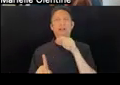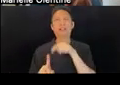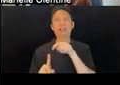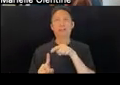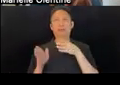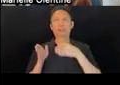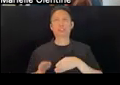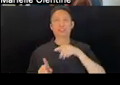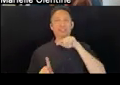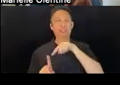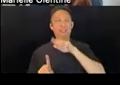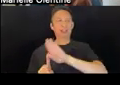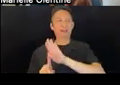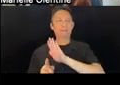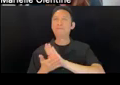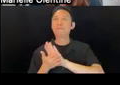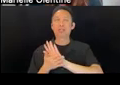presentation, but I see it back here. It's supposed